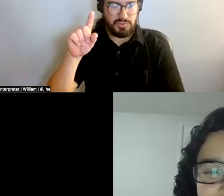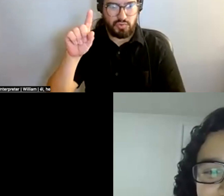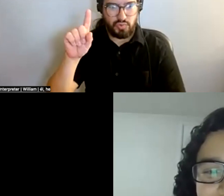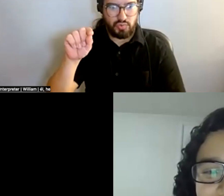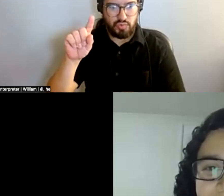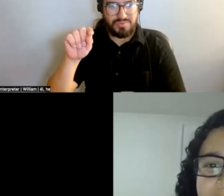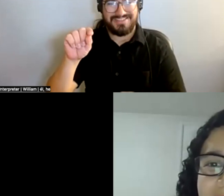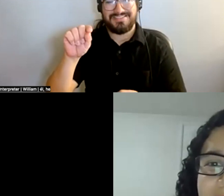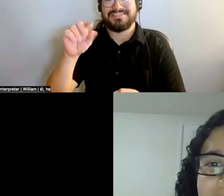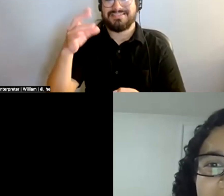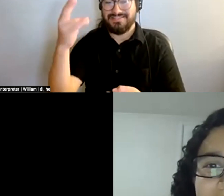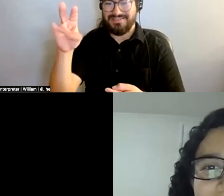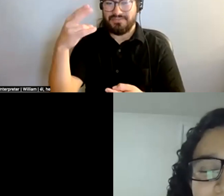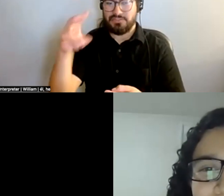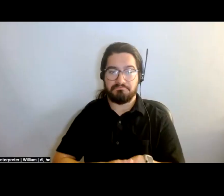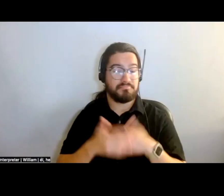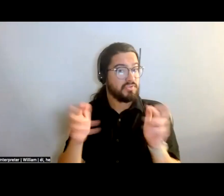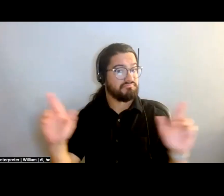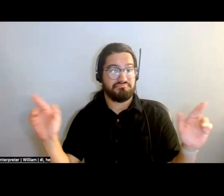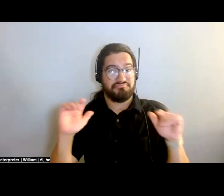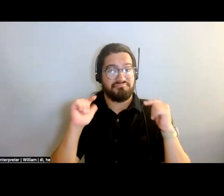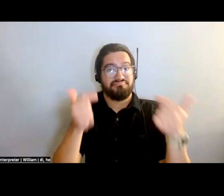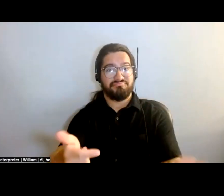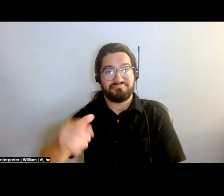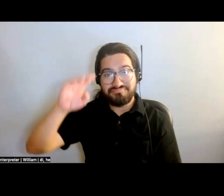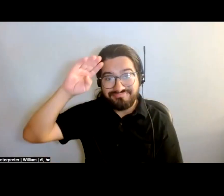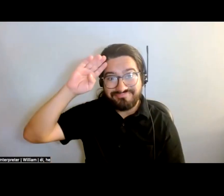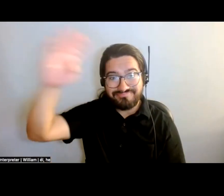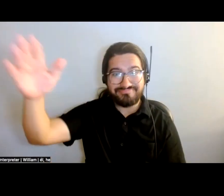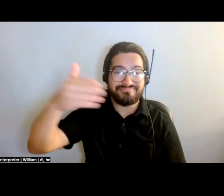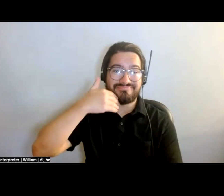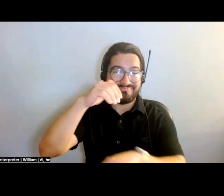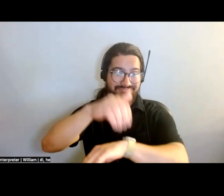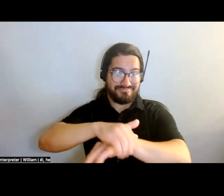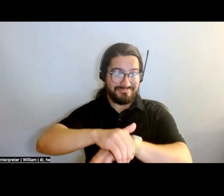Good evening. Can you listen? Oh, good.